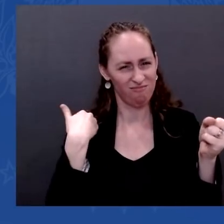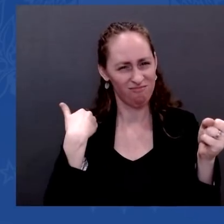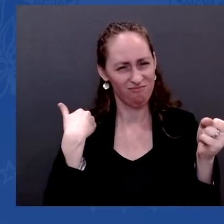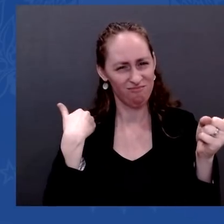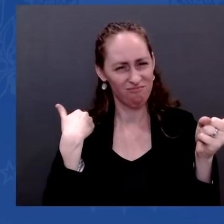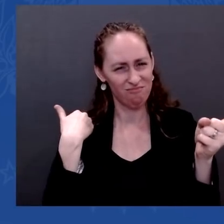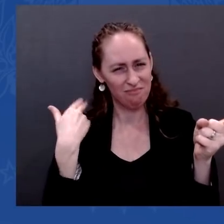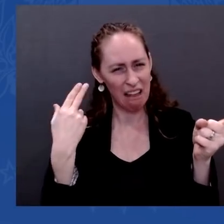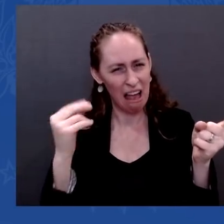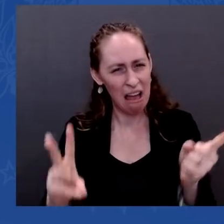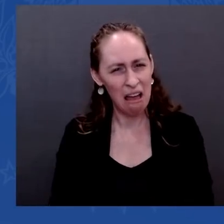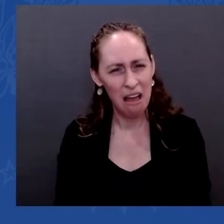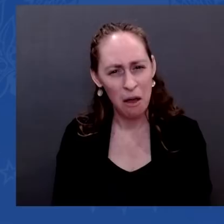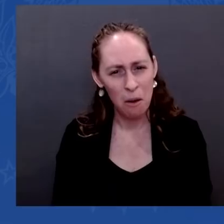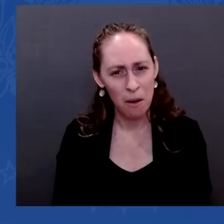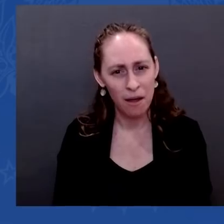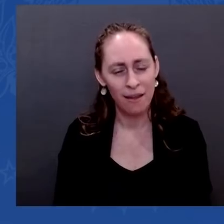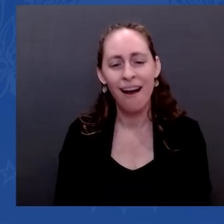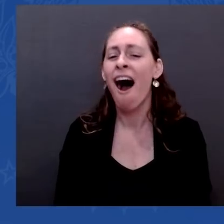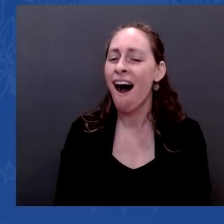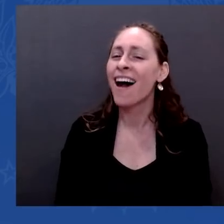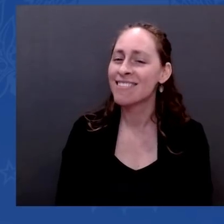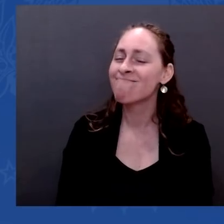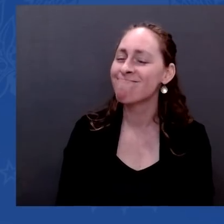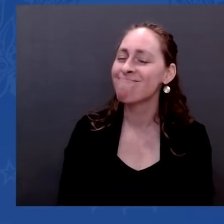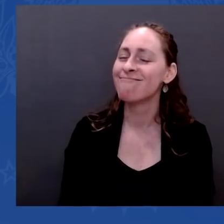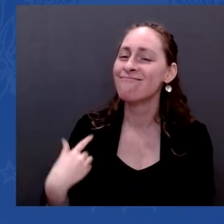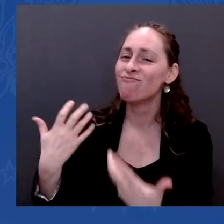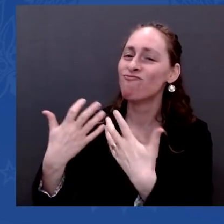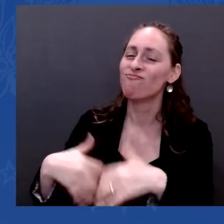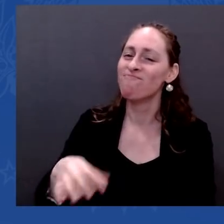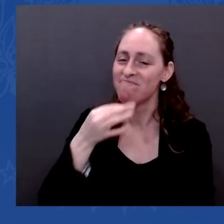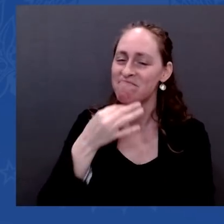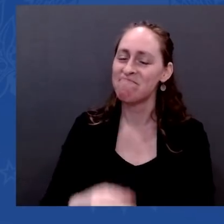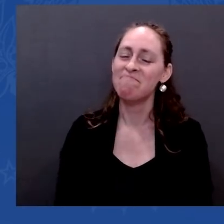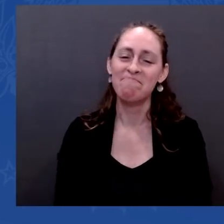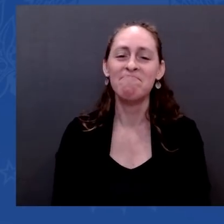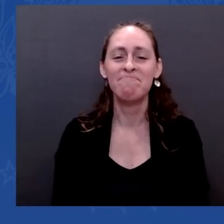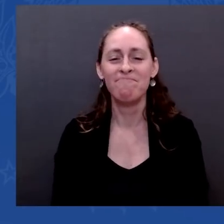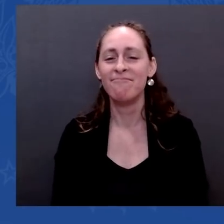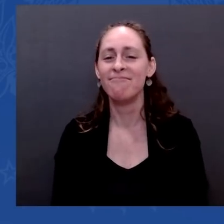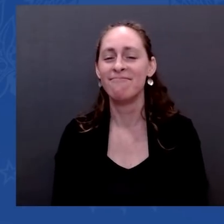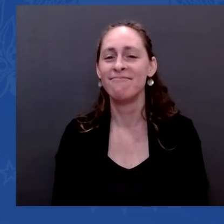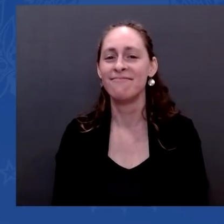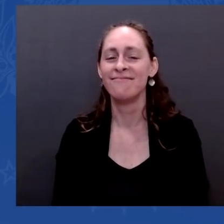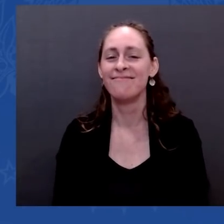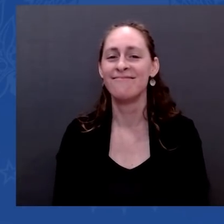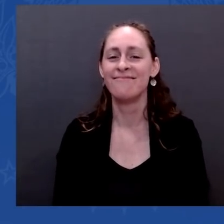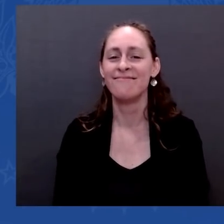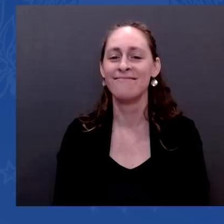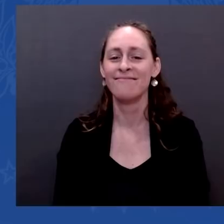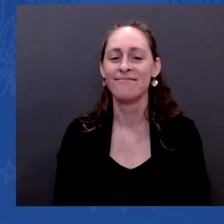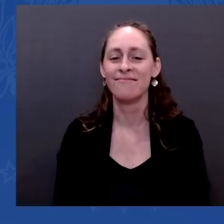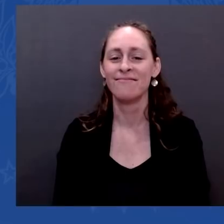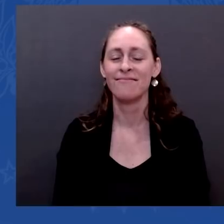we'll be able to do it. Chancellor Scholz: (As interpreted.) Thank you very much for your question.